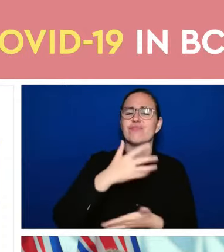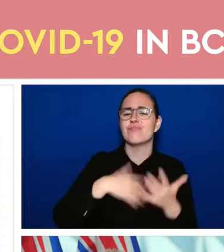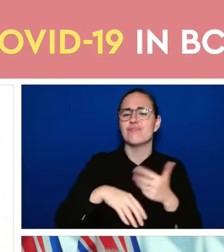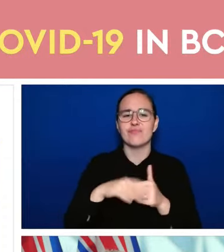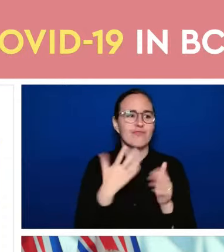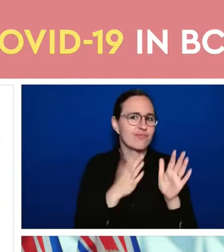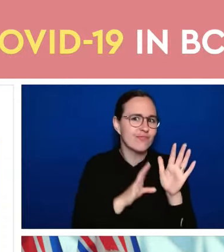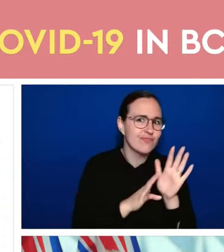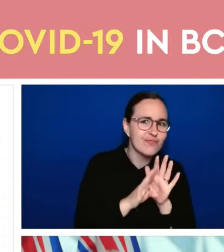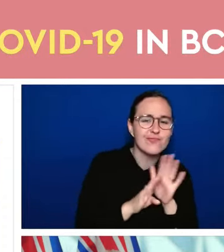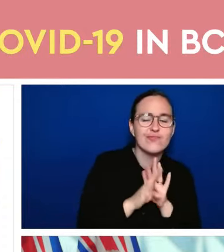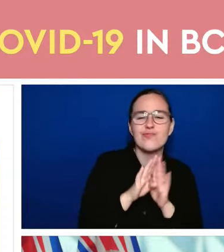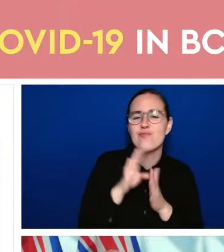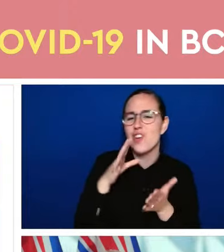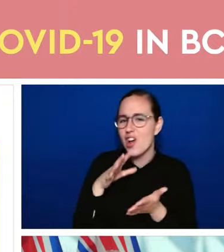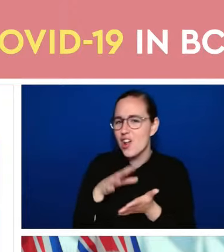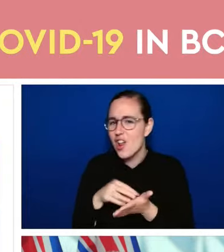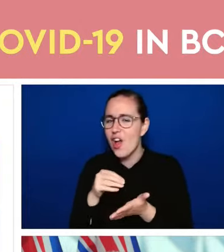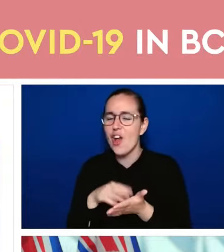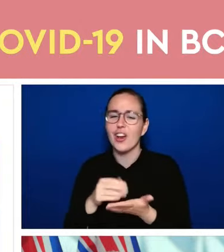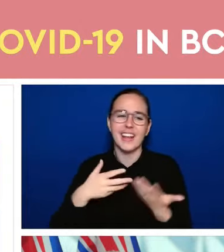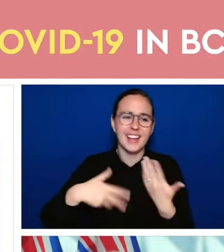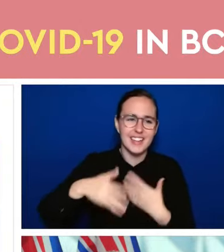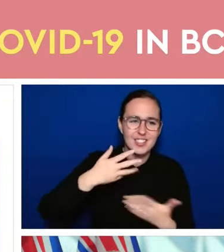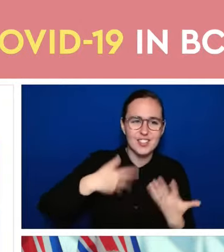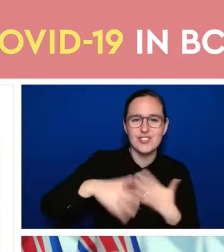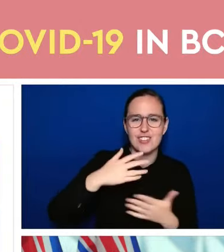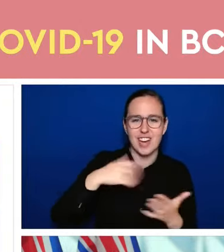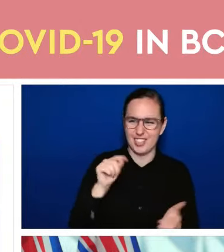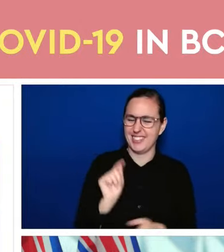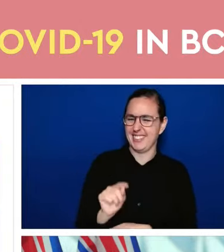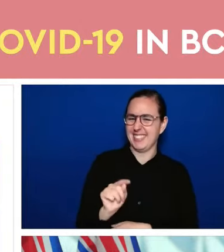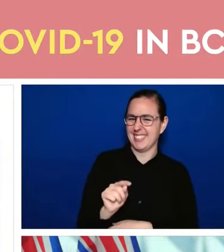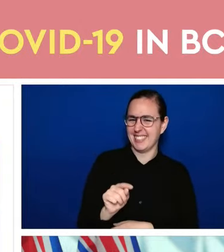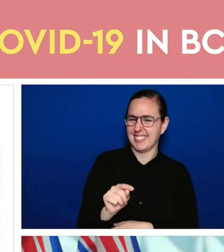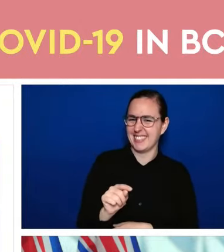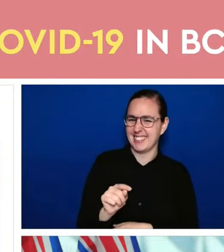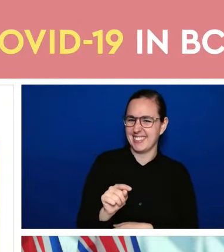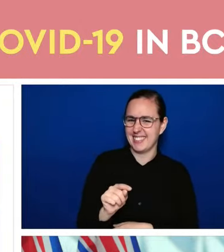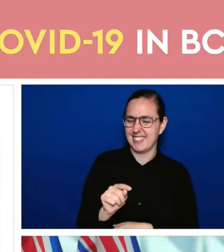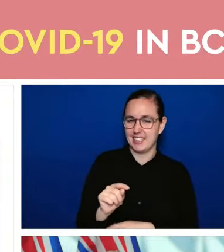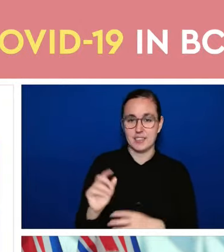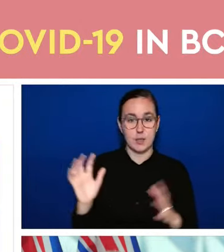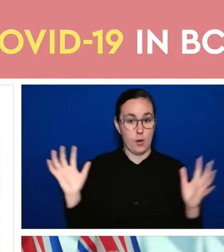being able to come back together safely and ensure that we're